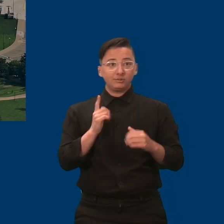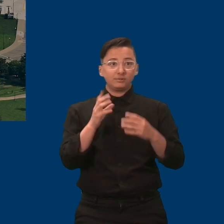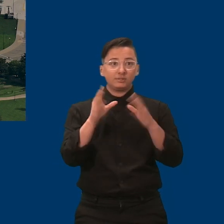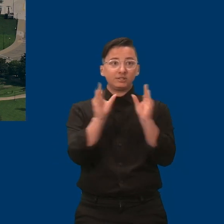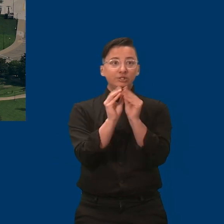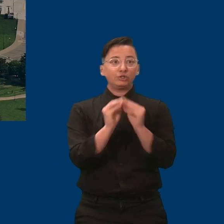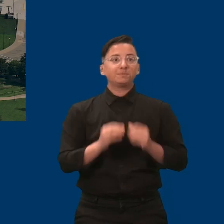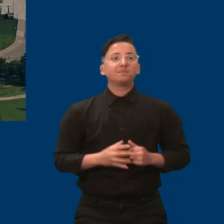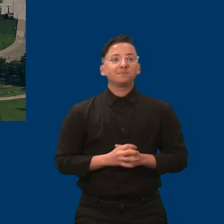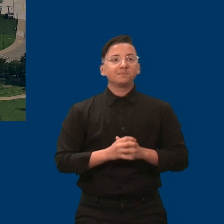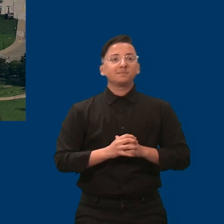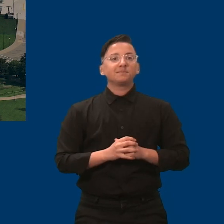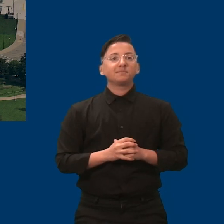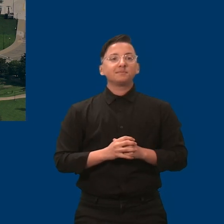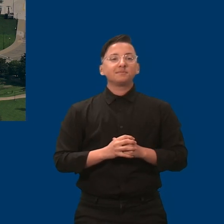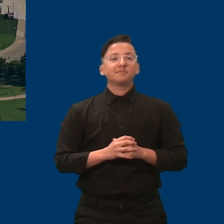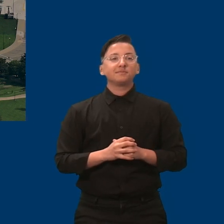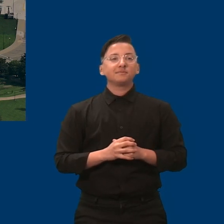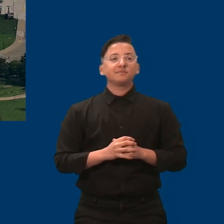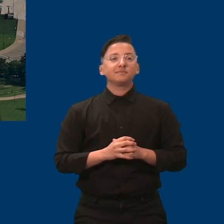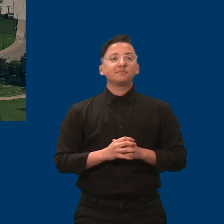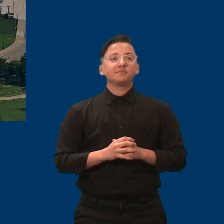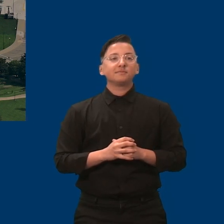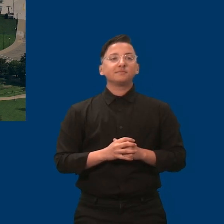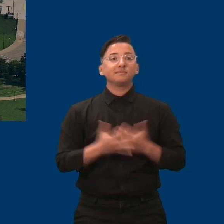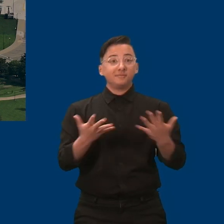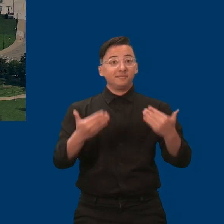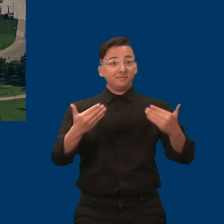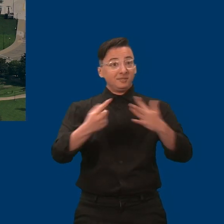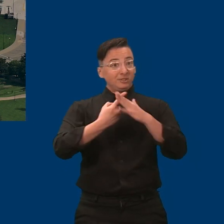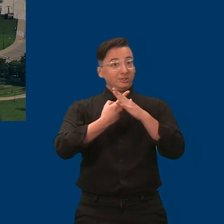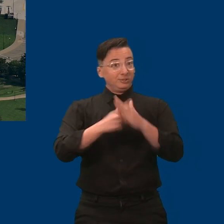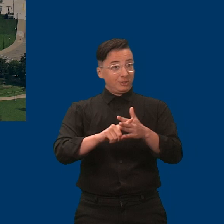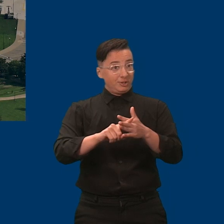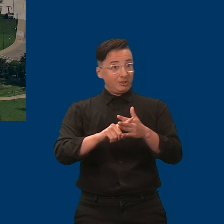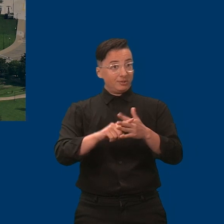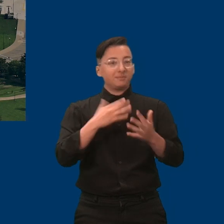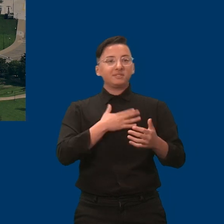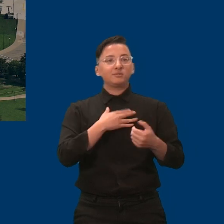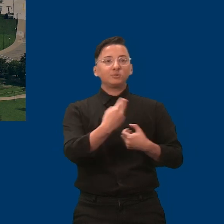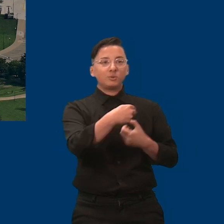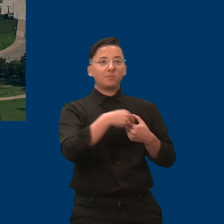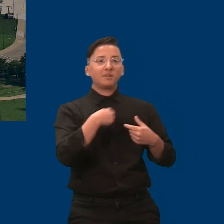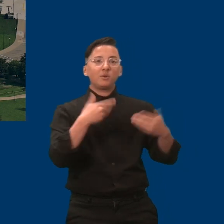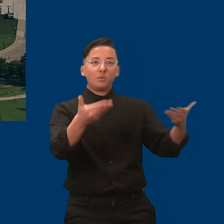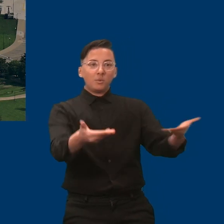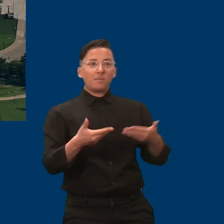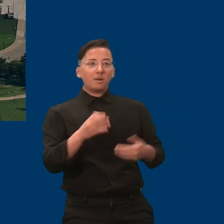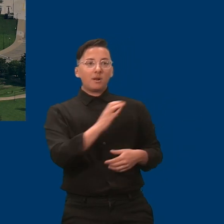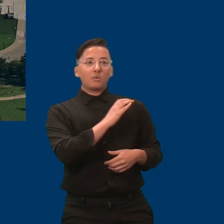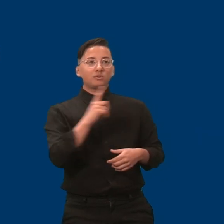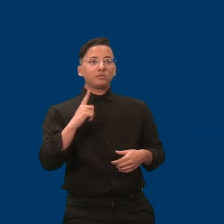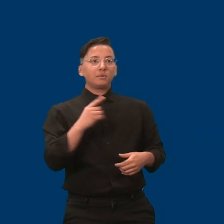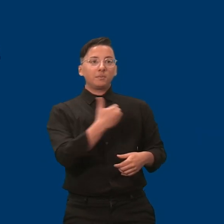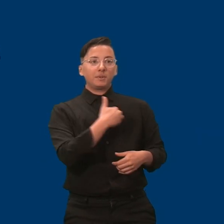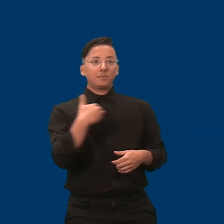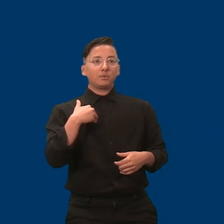With that, let's get started. Please join me in welcoming Council Member Quinn Nystrom.